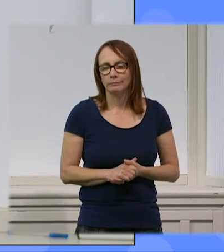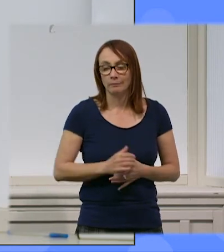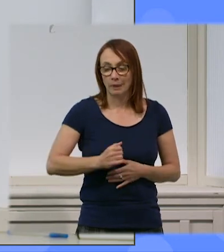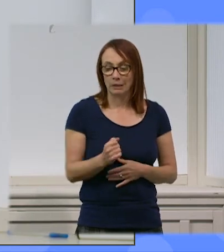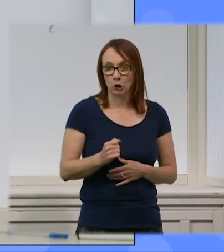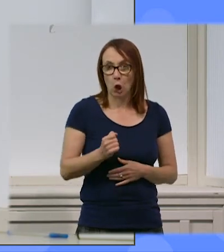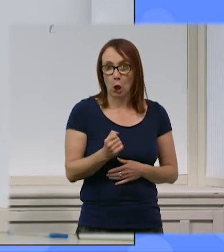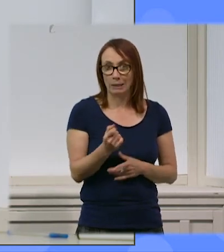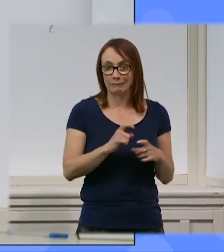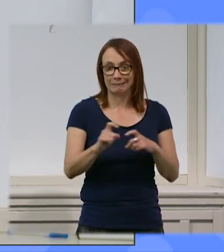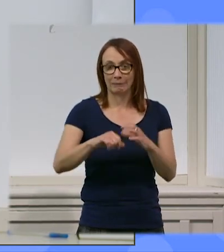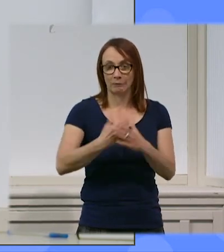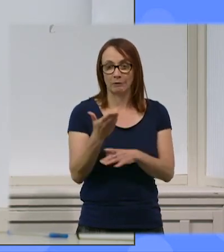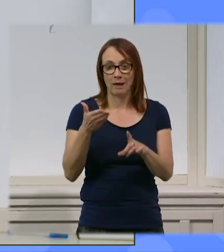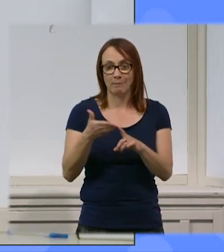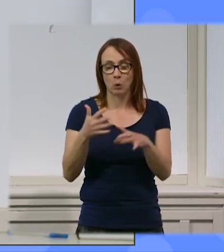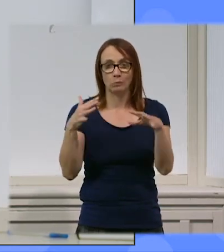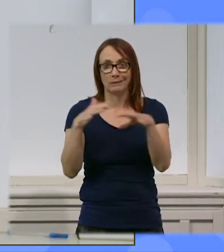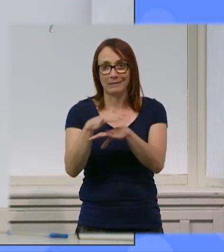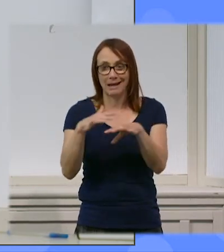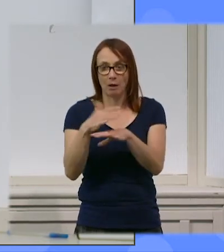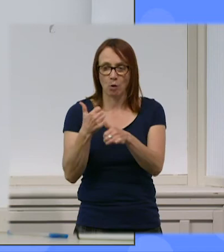Network helps coordinate Scotland's response to the sustainable development